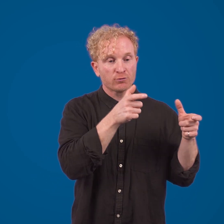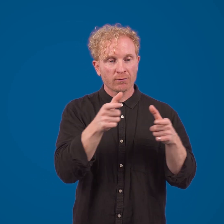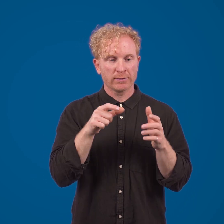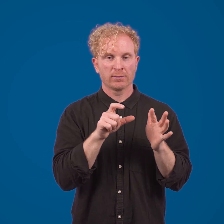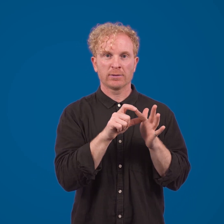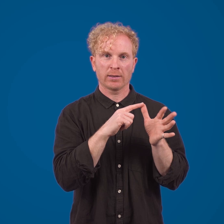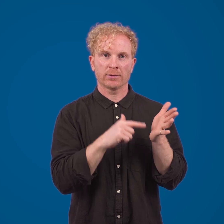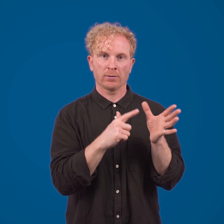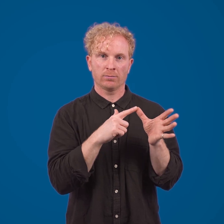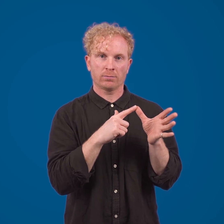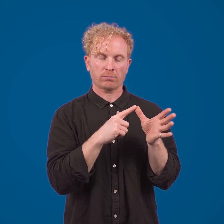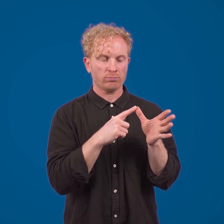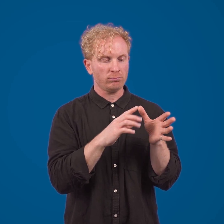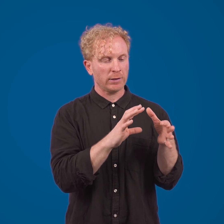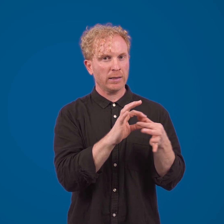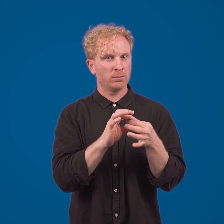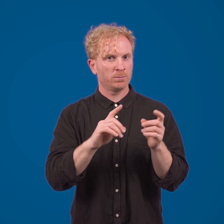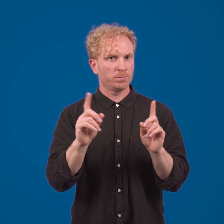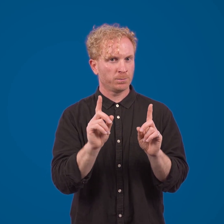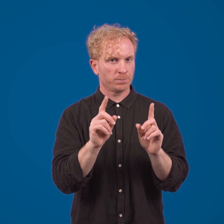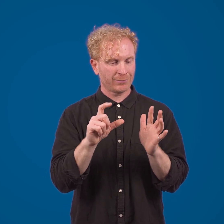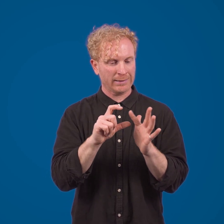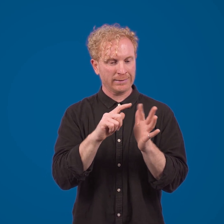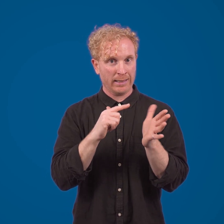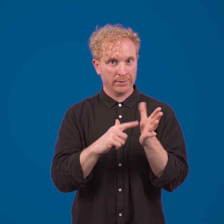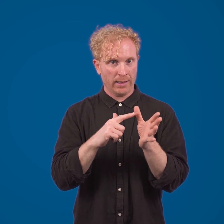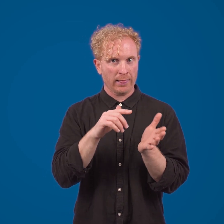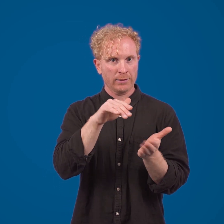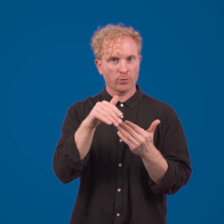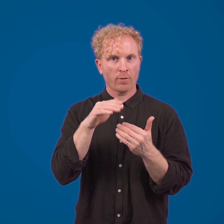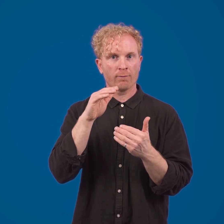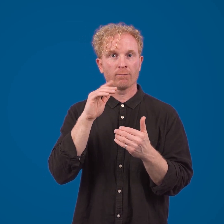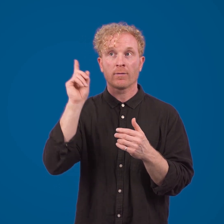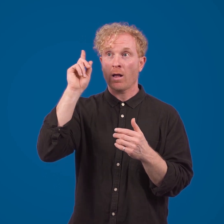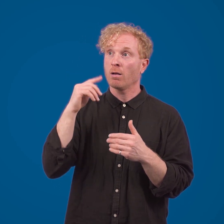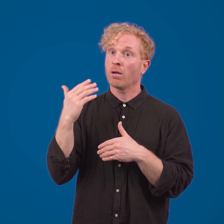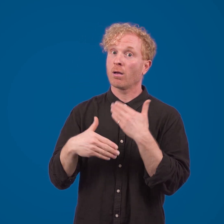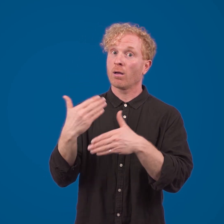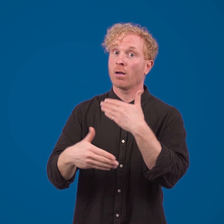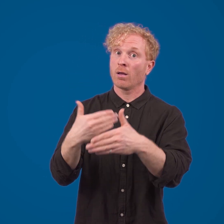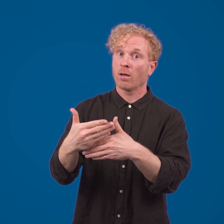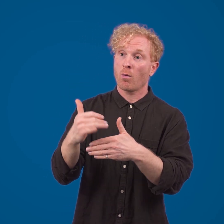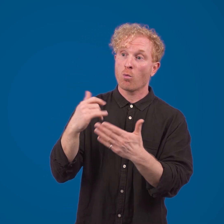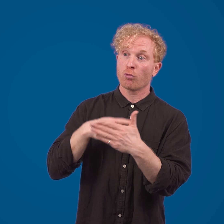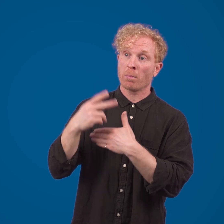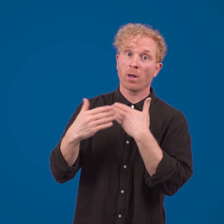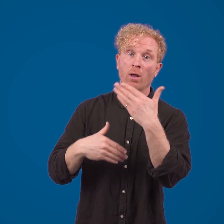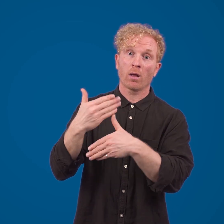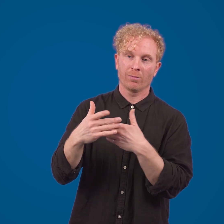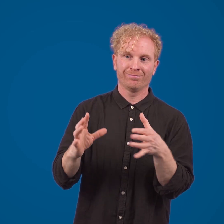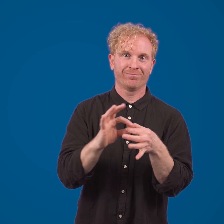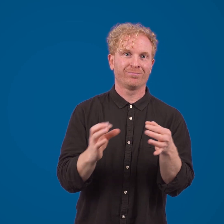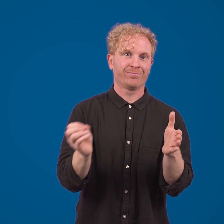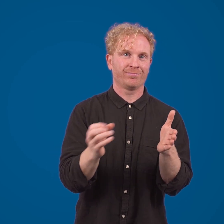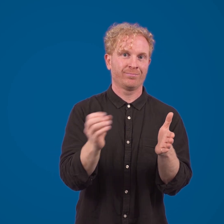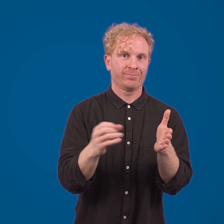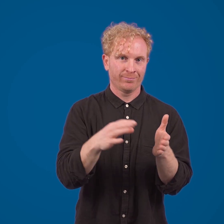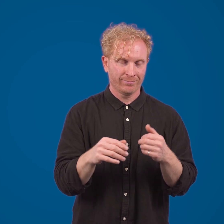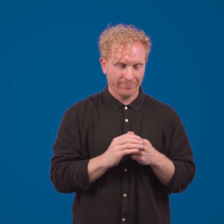Administrative data refers to the data collected from running a service or program.